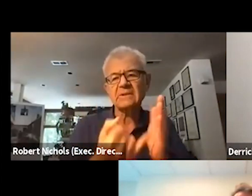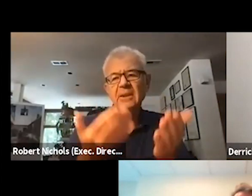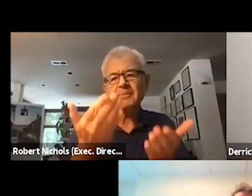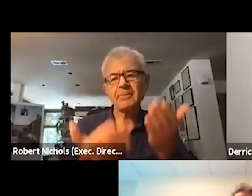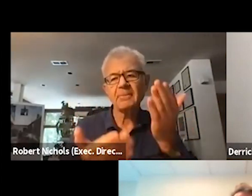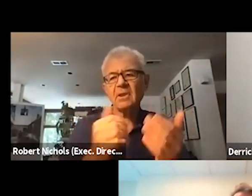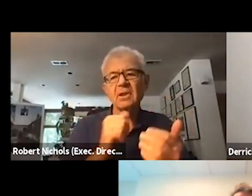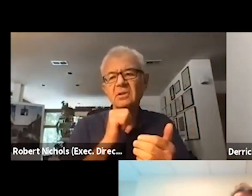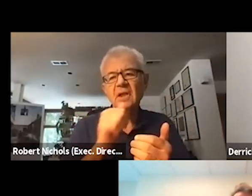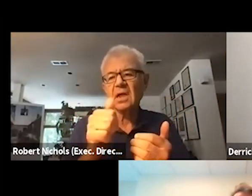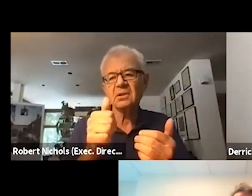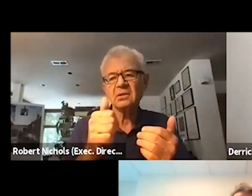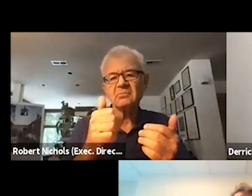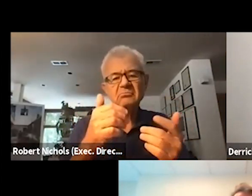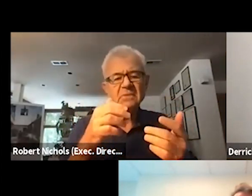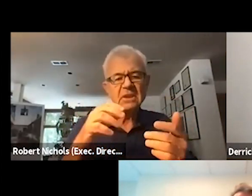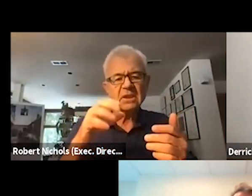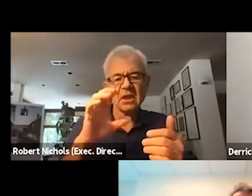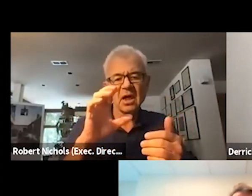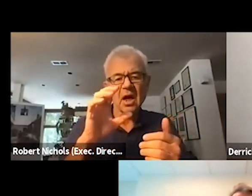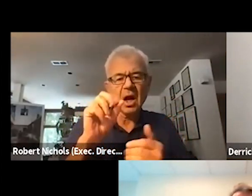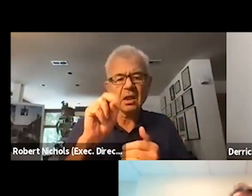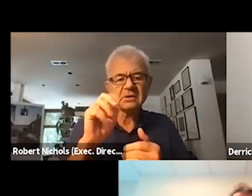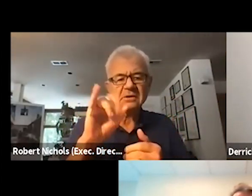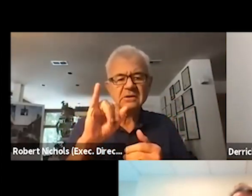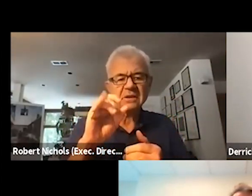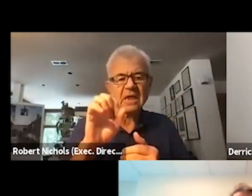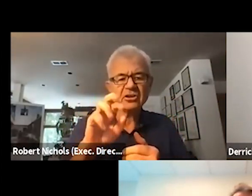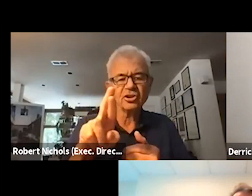principles of design that might not be considered yet?